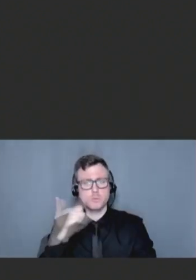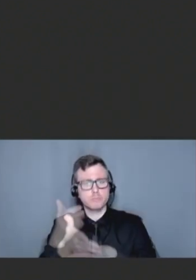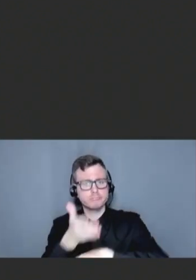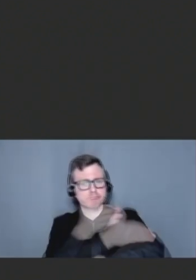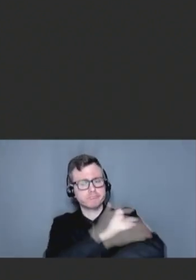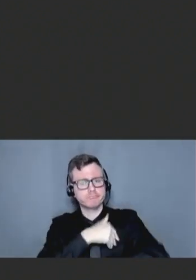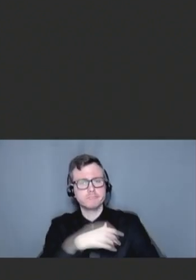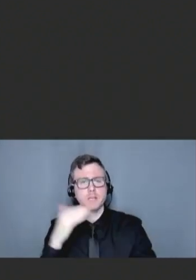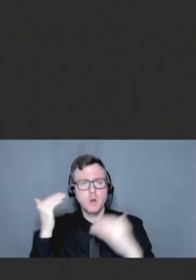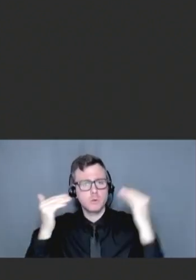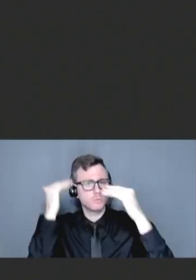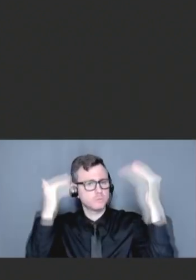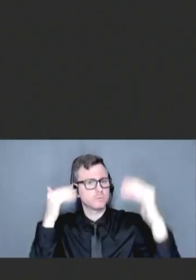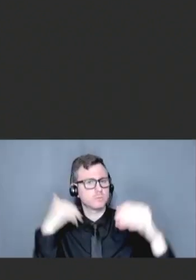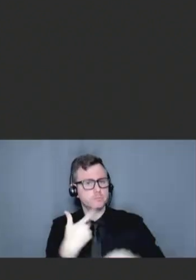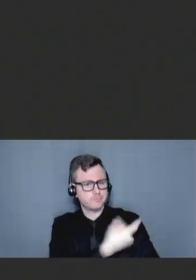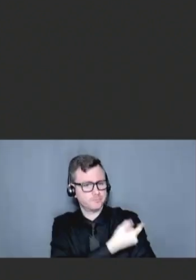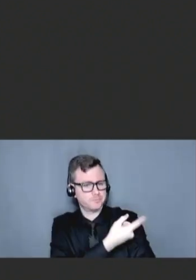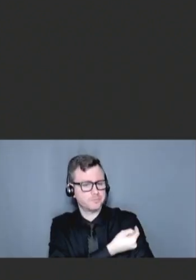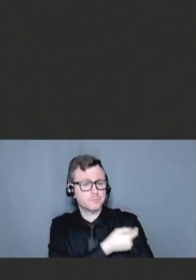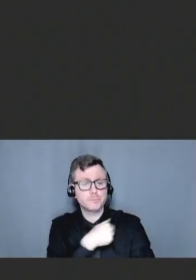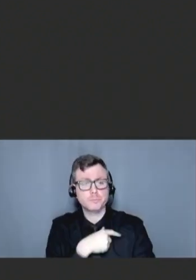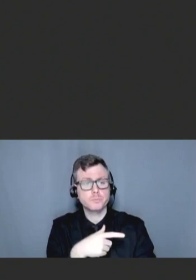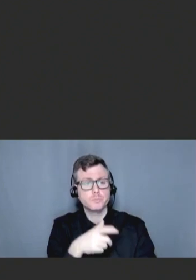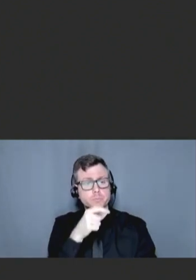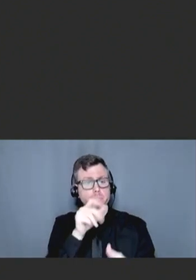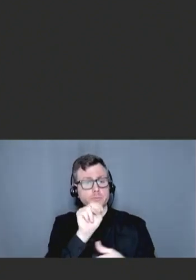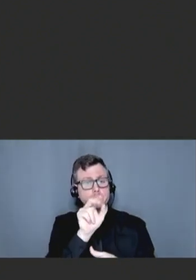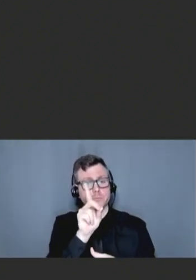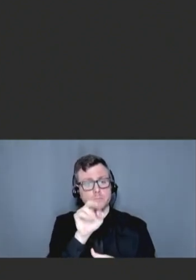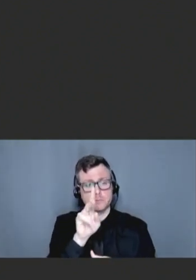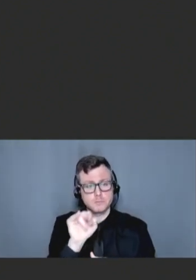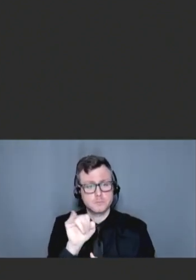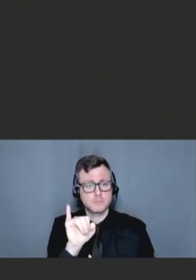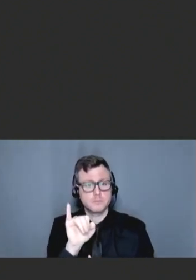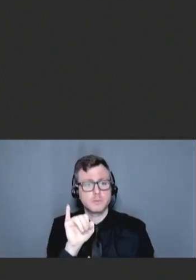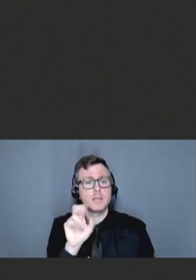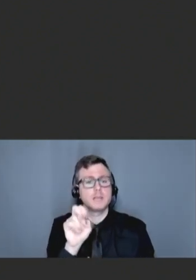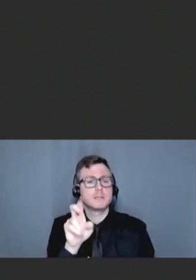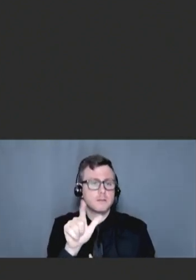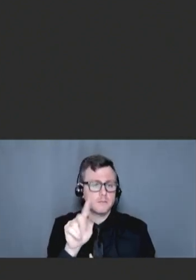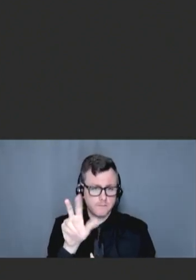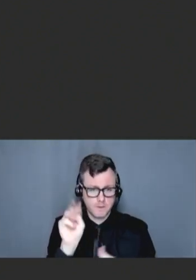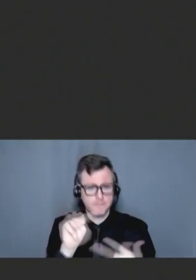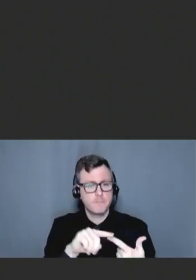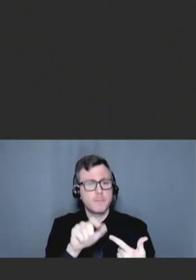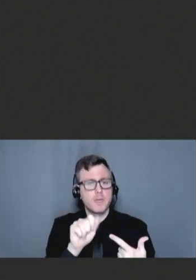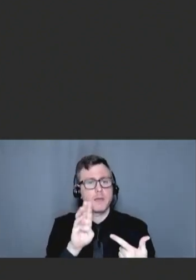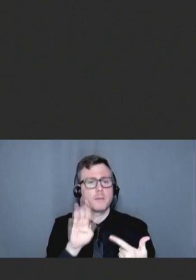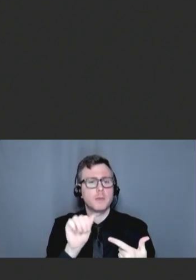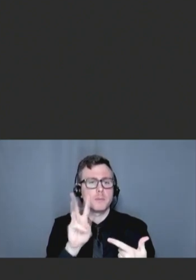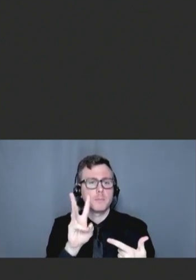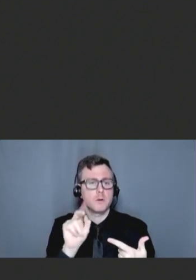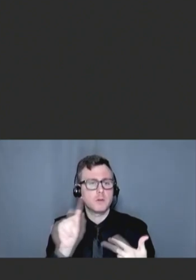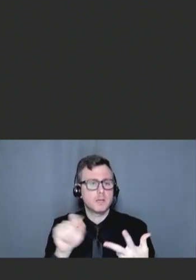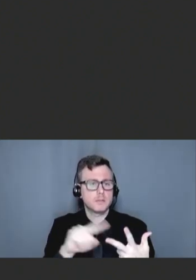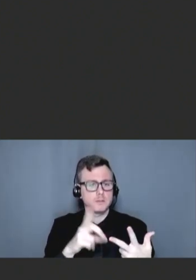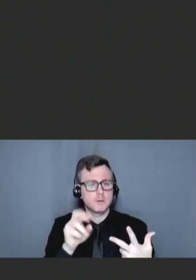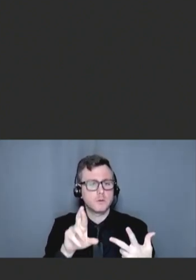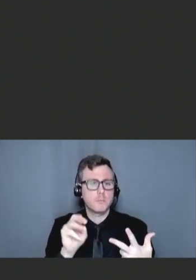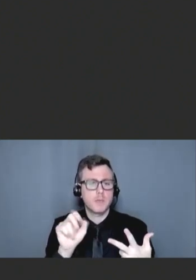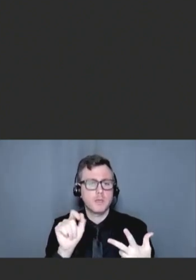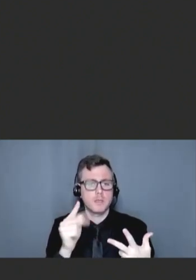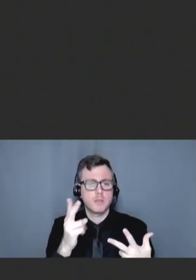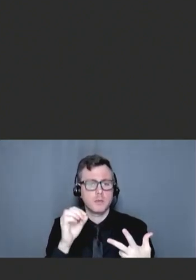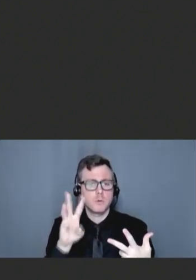Our panelists include Dr. Nadini Selvam, Abby Bownas, Dr. Matthew Clark and Dr. Carolyn